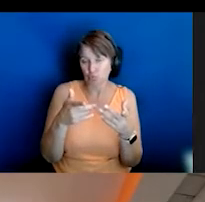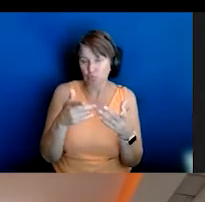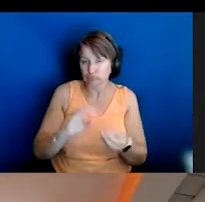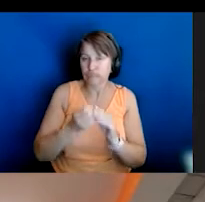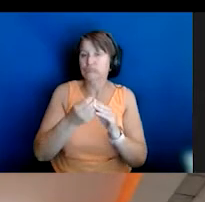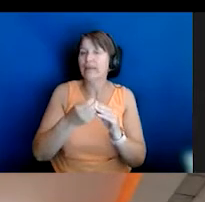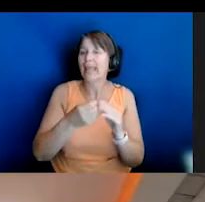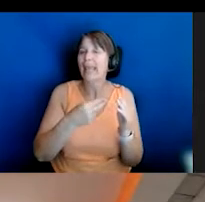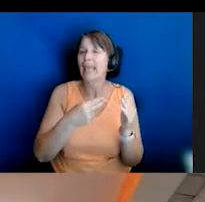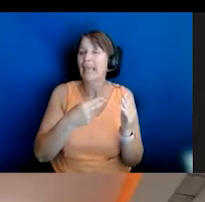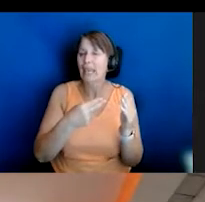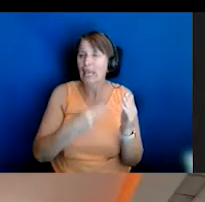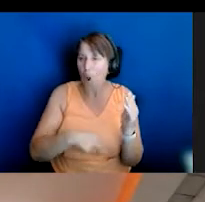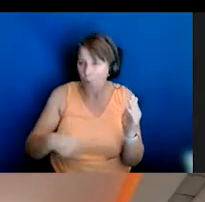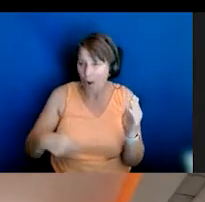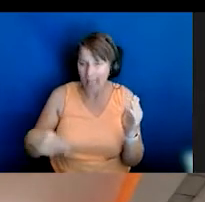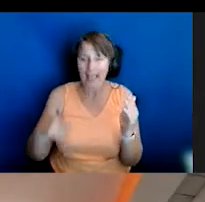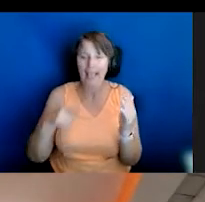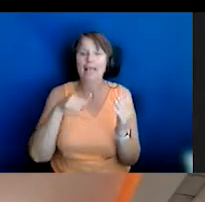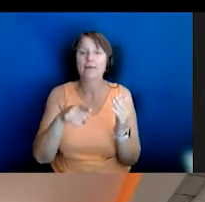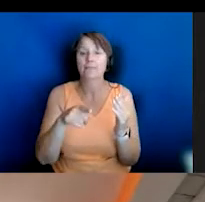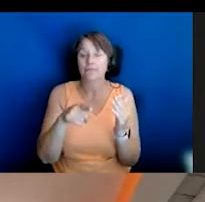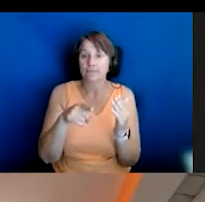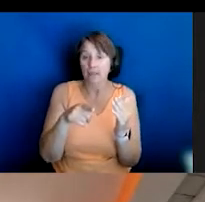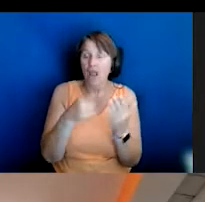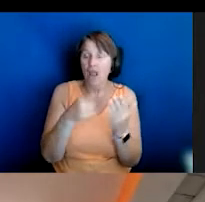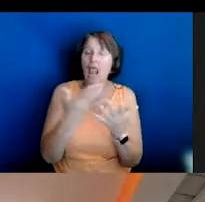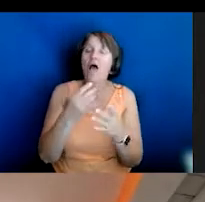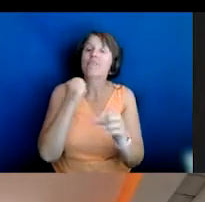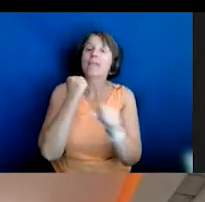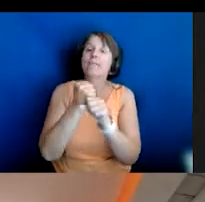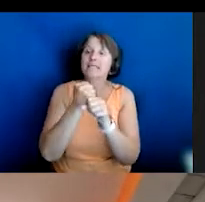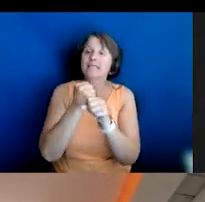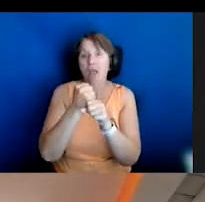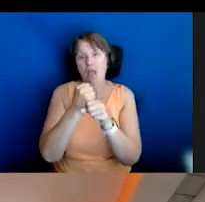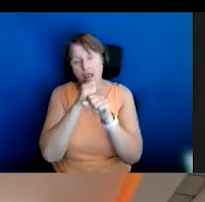a lot of media came, and I actually always think the media is quite a collaborator when trying to